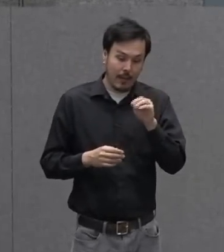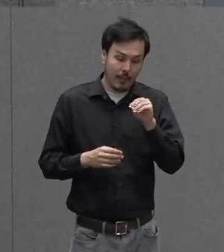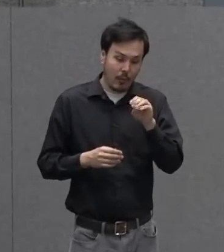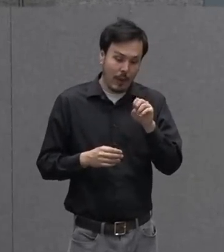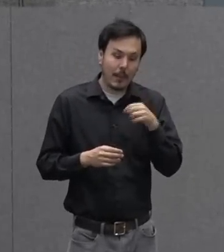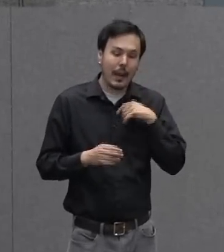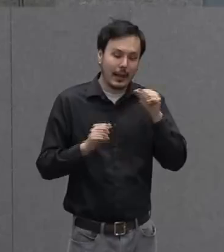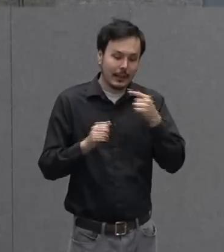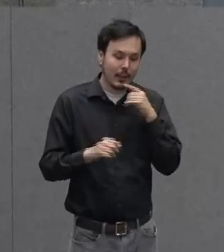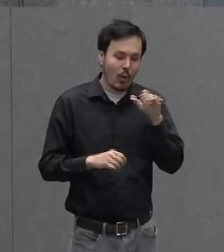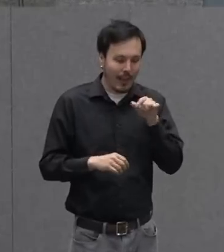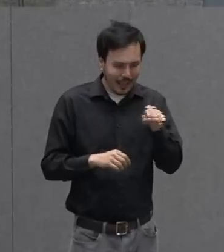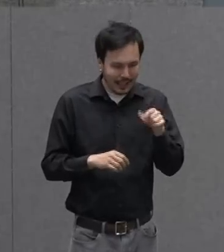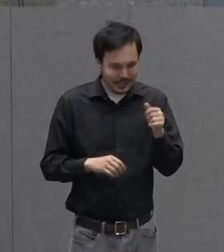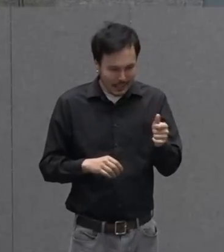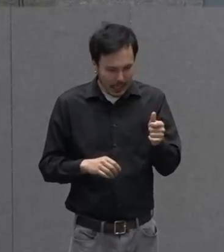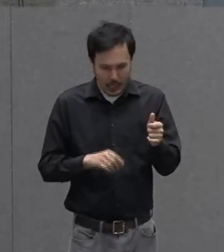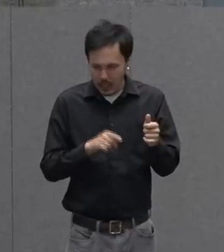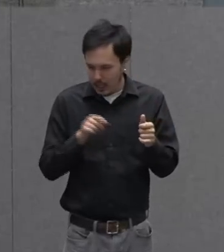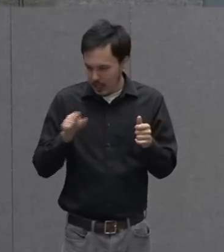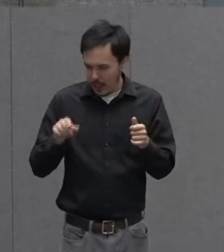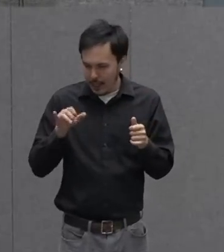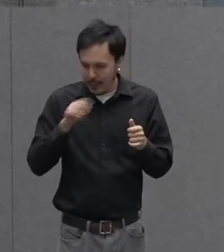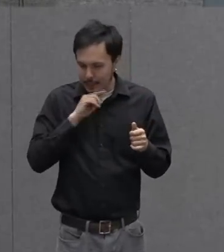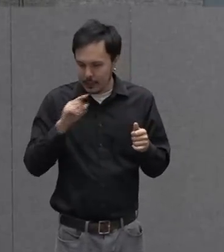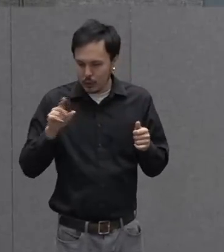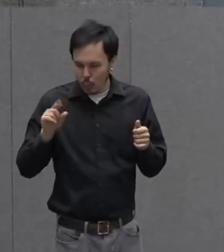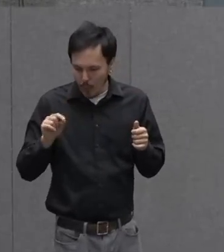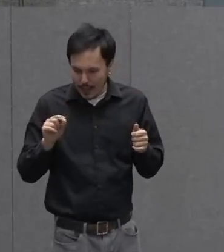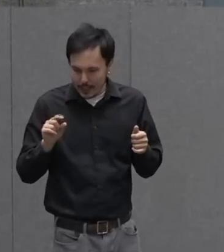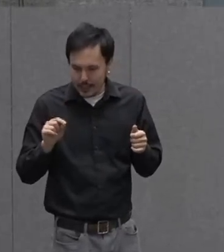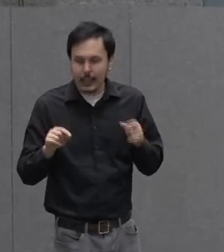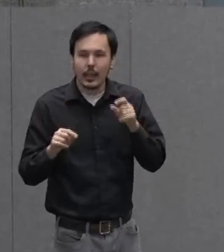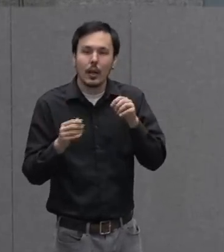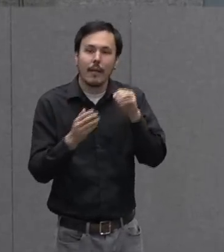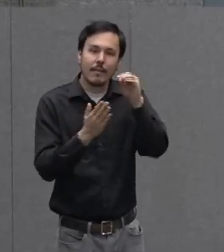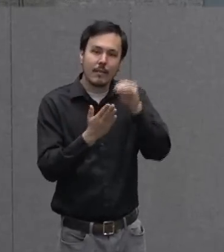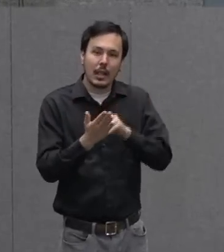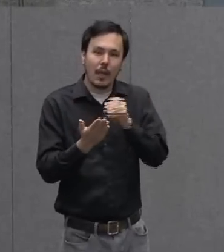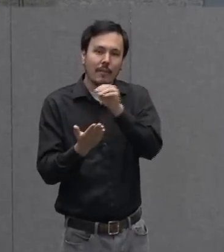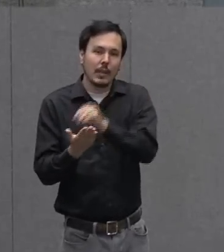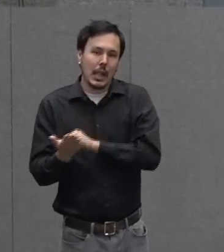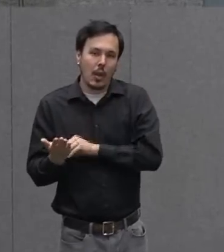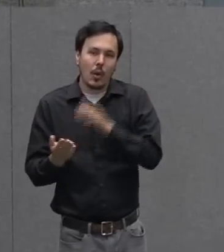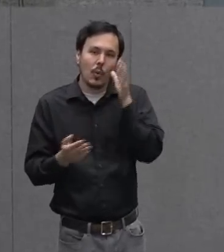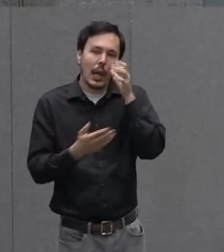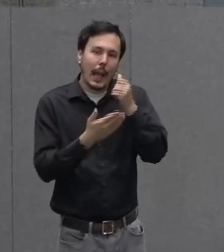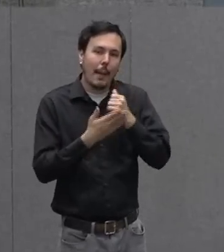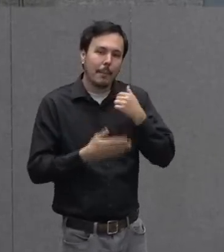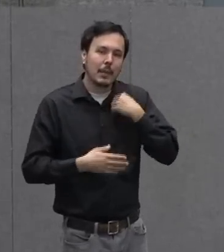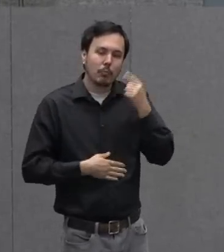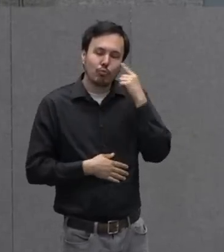and I can say that's 20. I think that's a really cool tool to help me learn. So I'm gonna go ahead and grab them out.